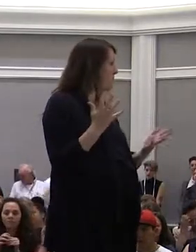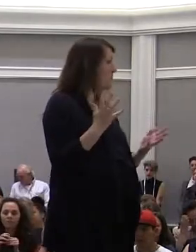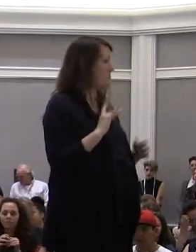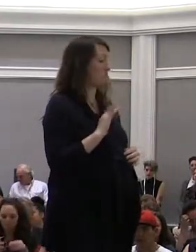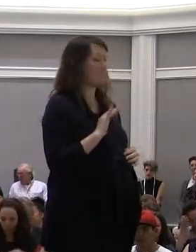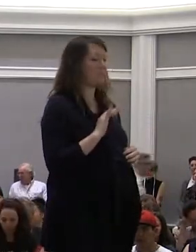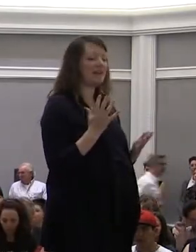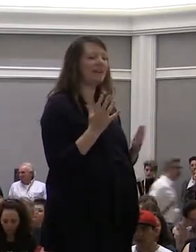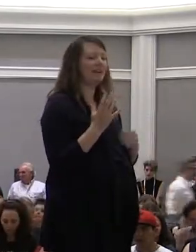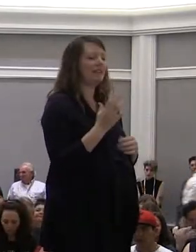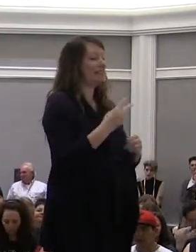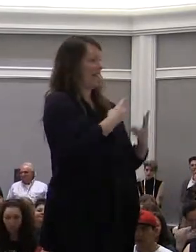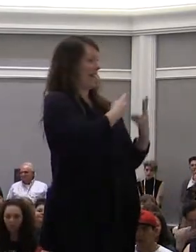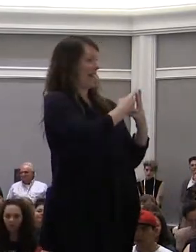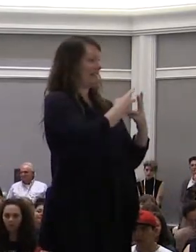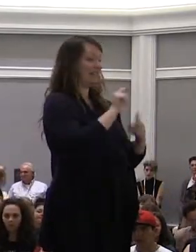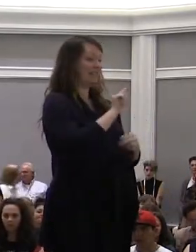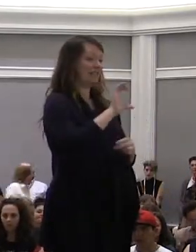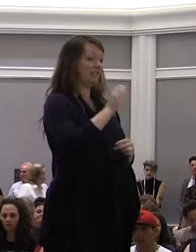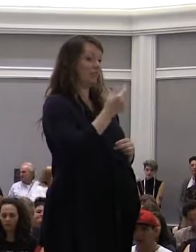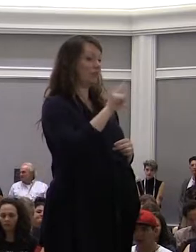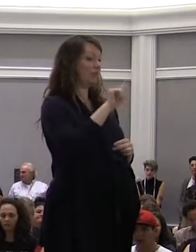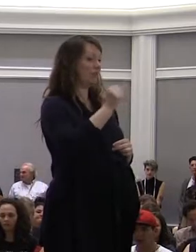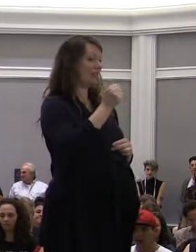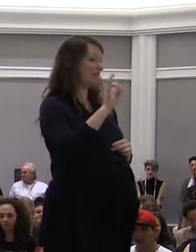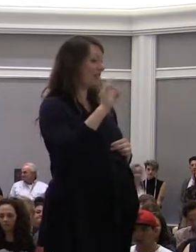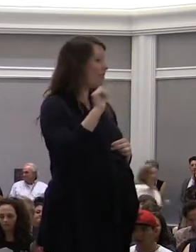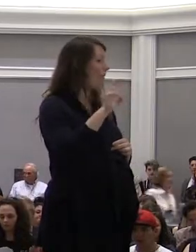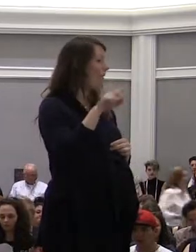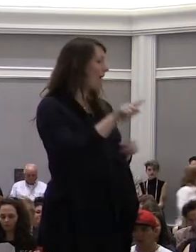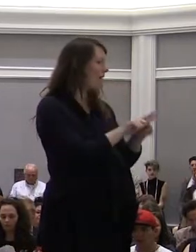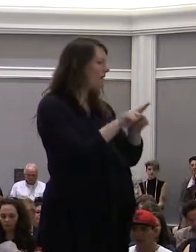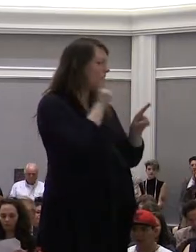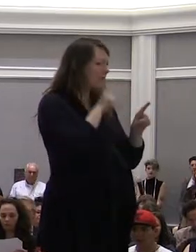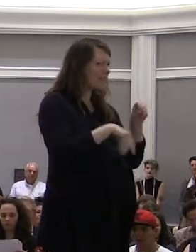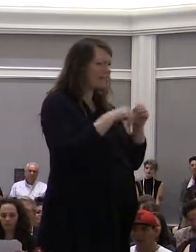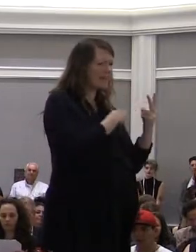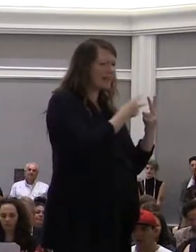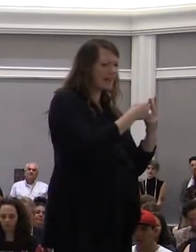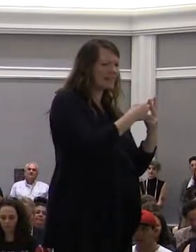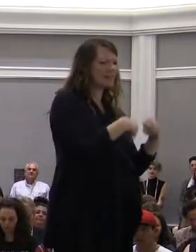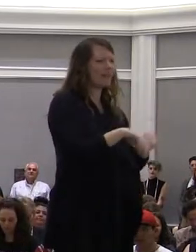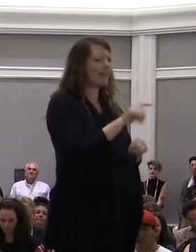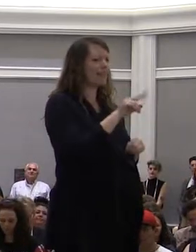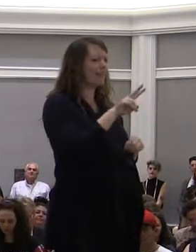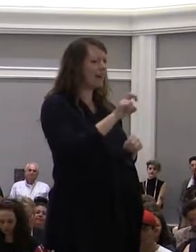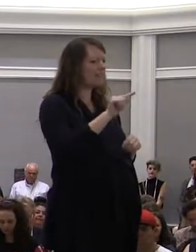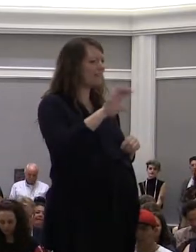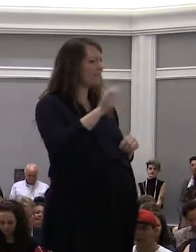Hashtag TCG 17 or we've also added hashtag love TCG 17.